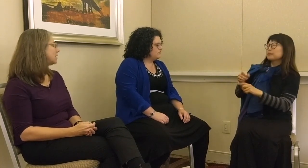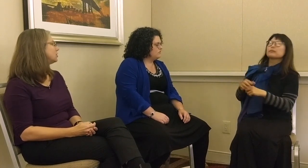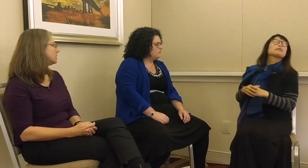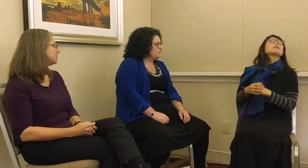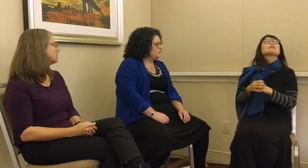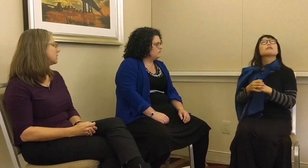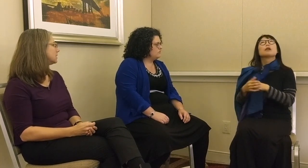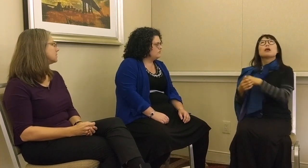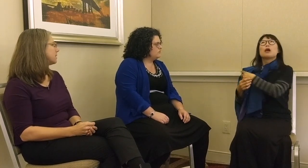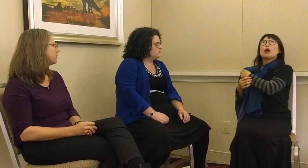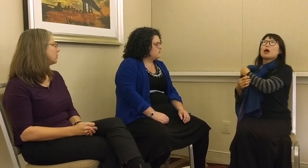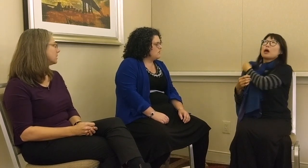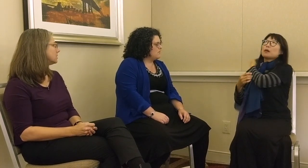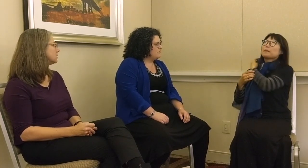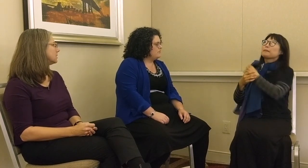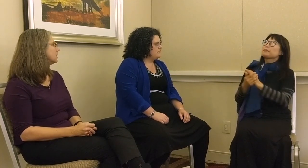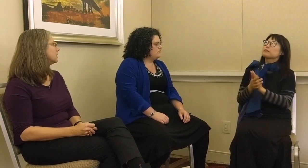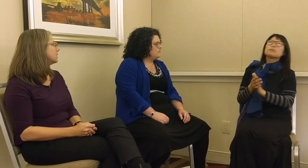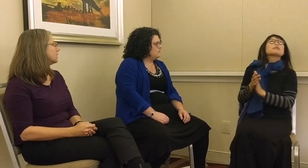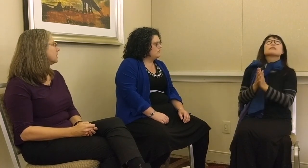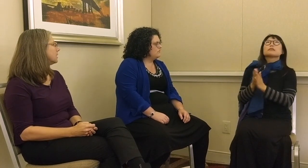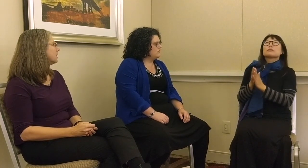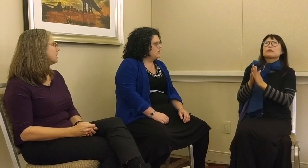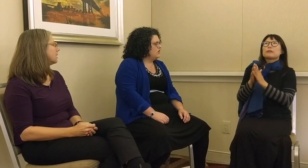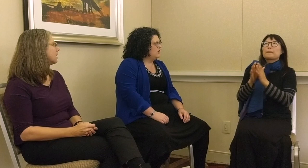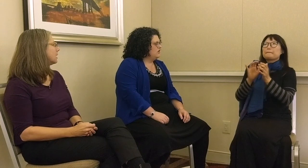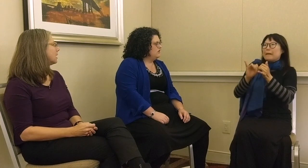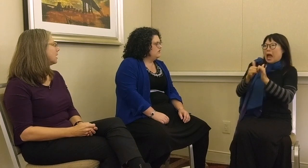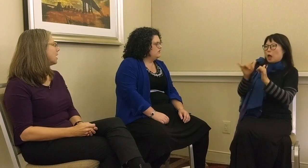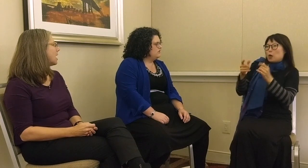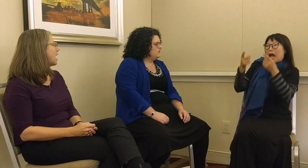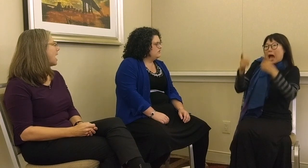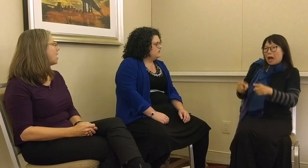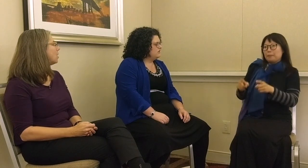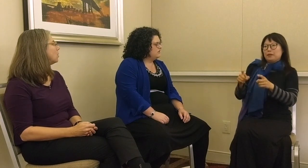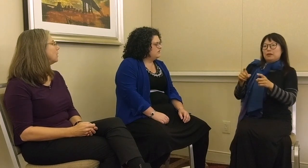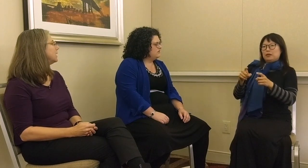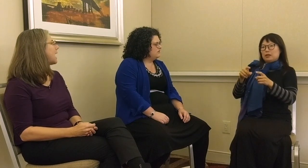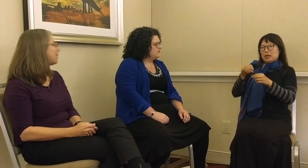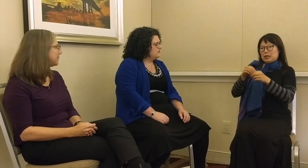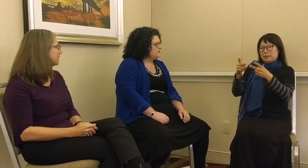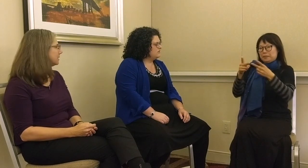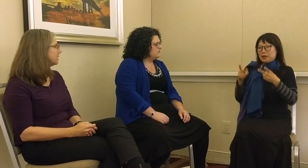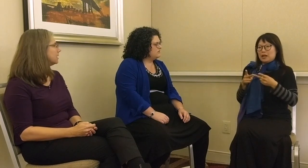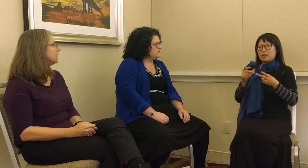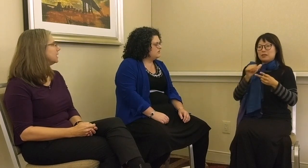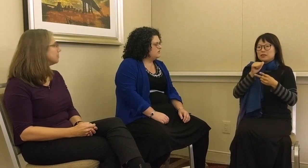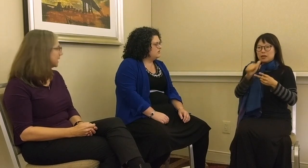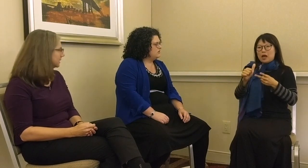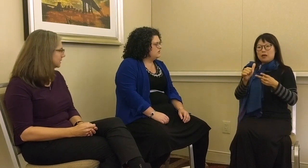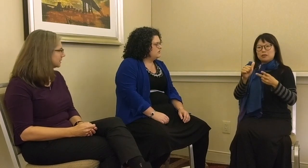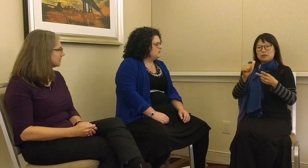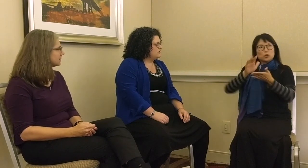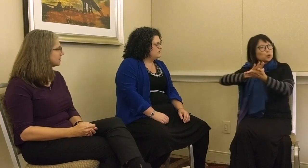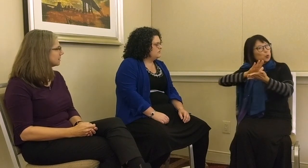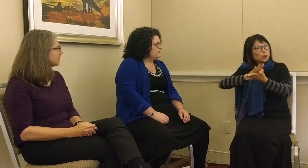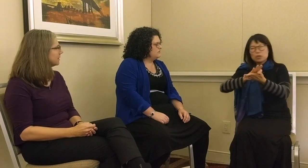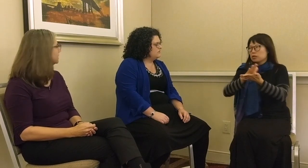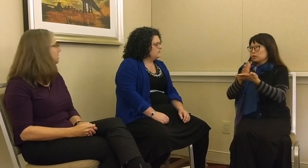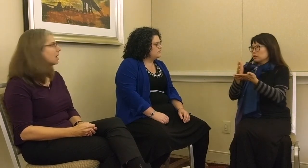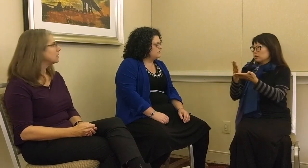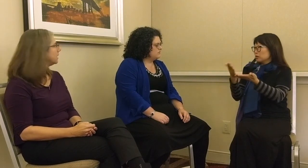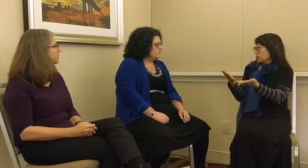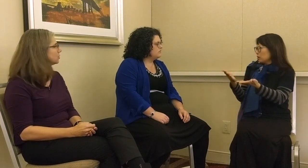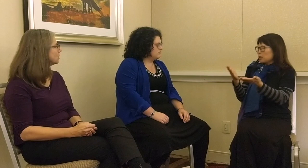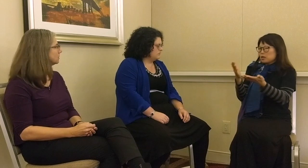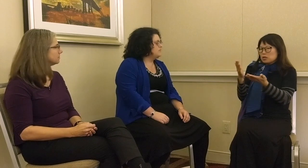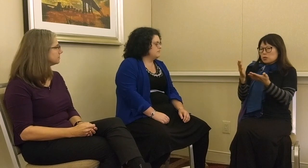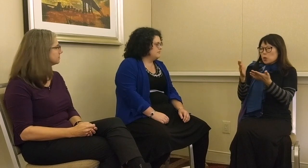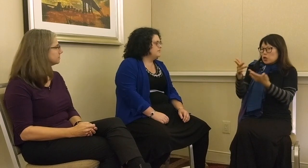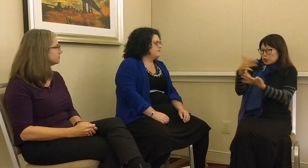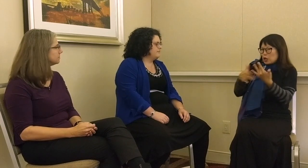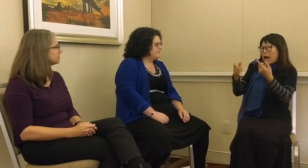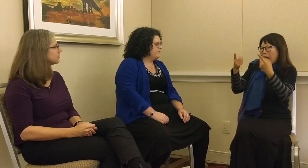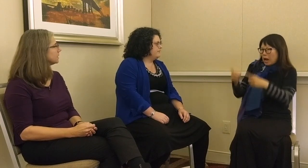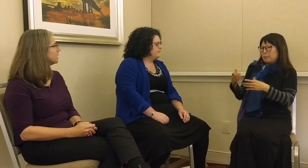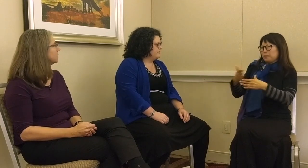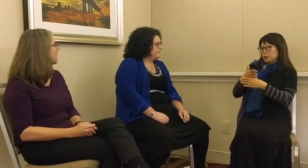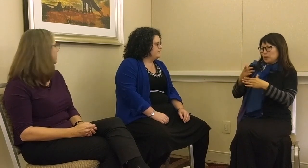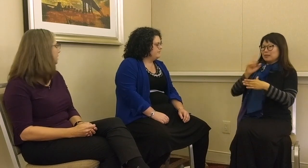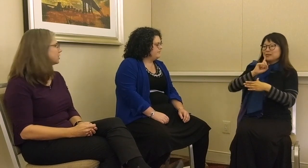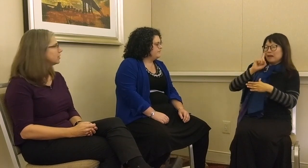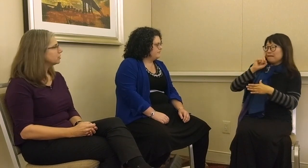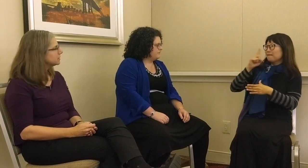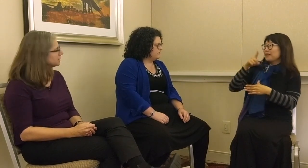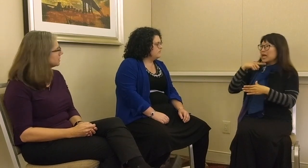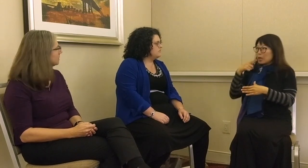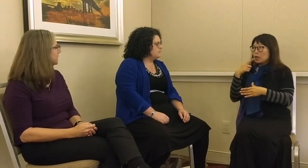That’s my focus – how it happened in a place that is not a school, not an educational